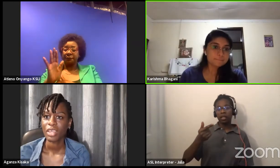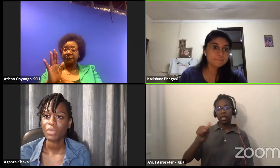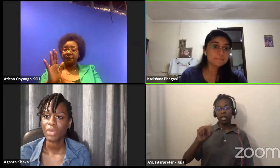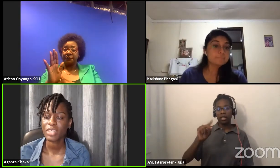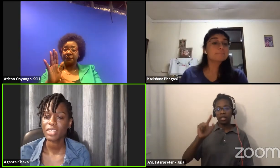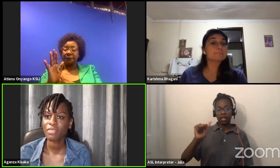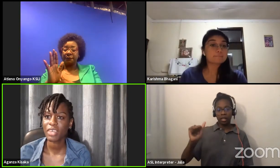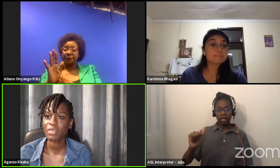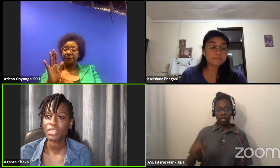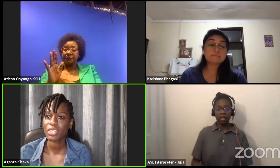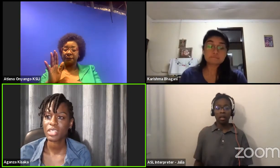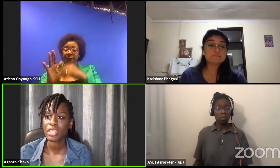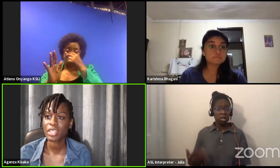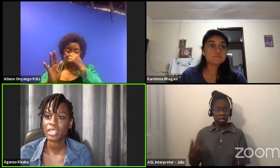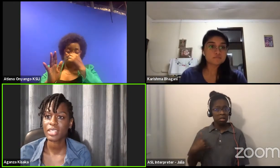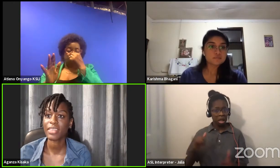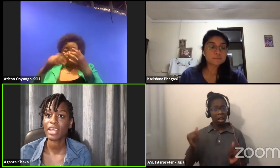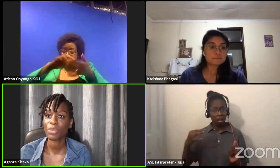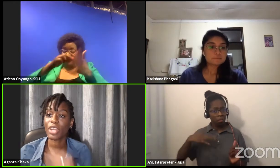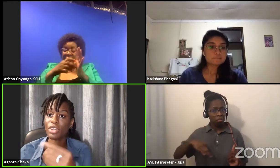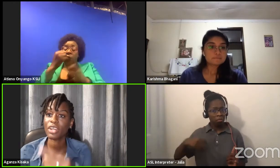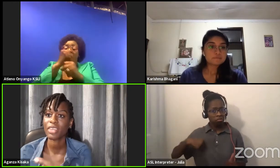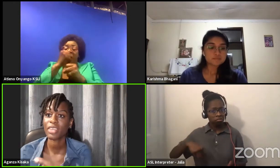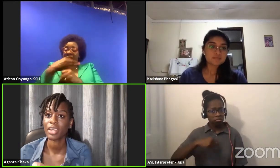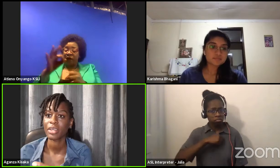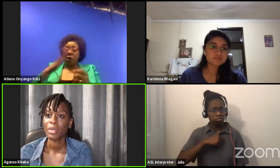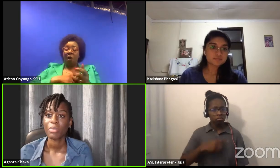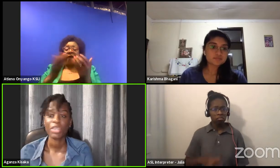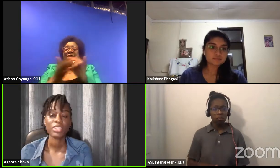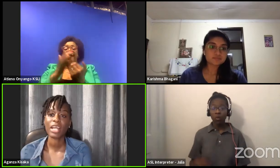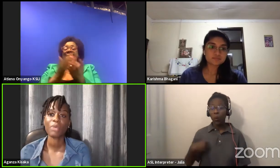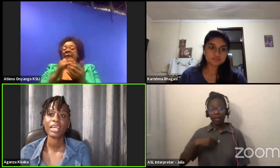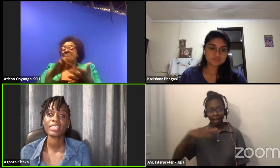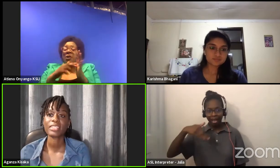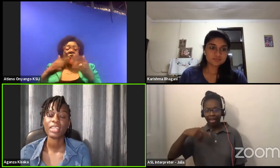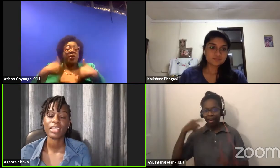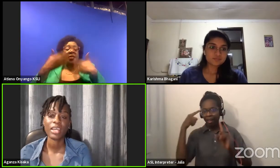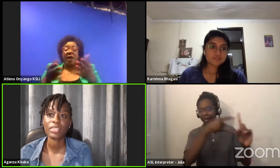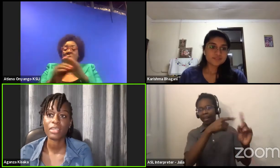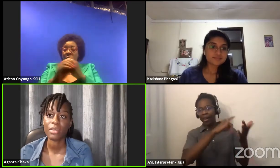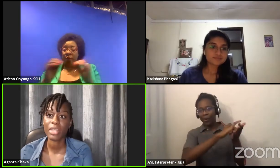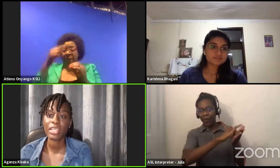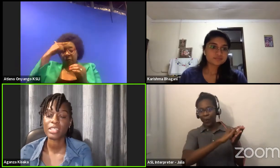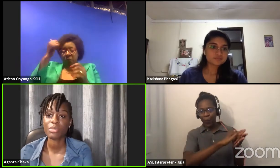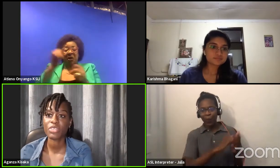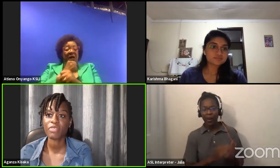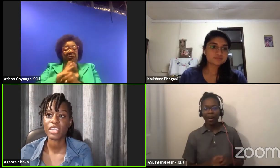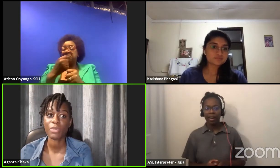It works in our favor in the sense that we are not there because now we can say that money is a motivator